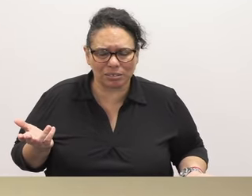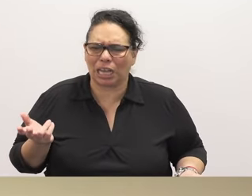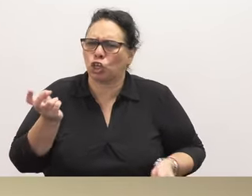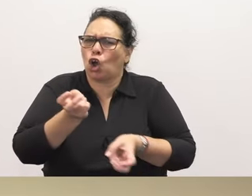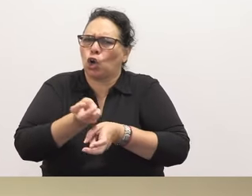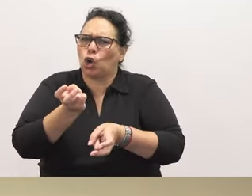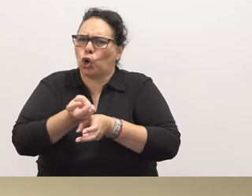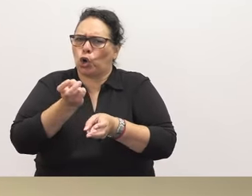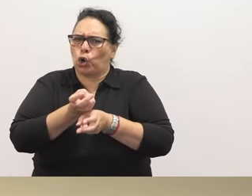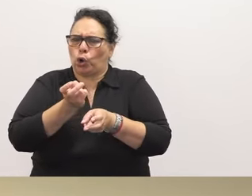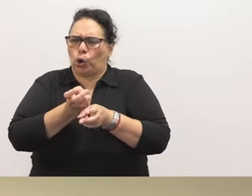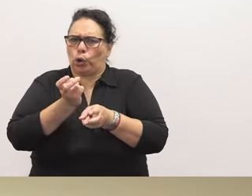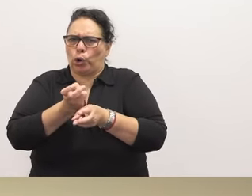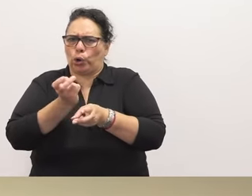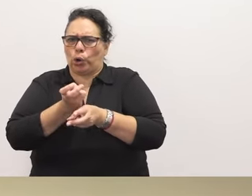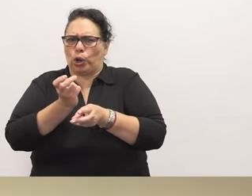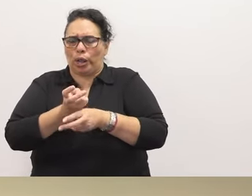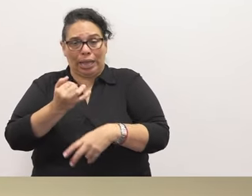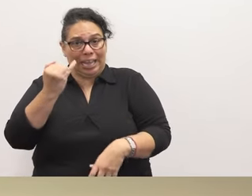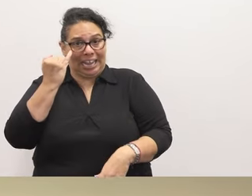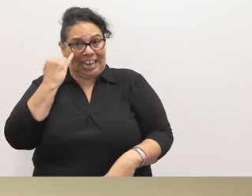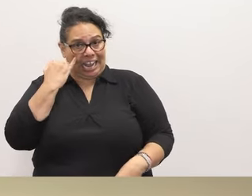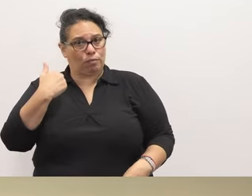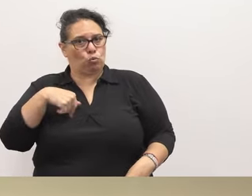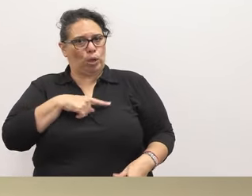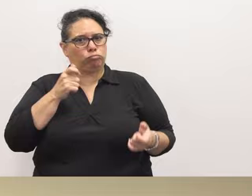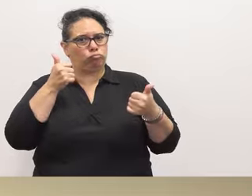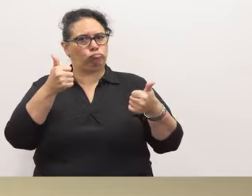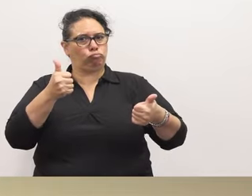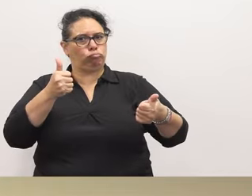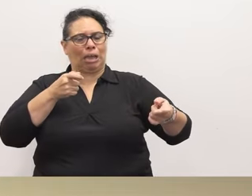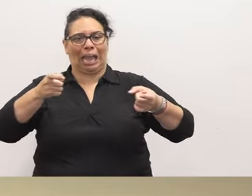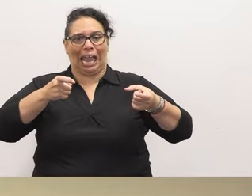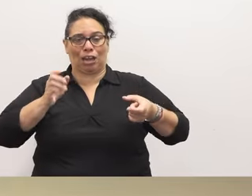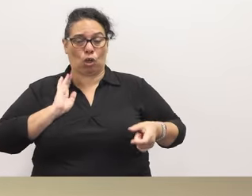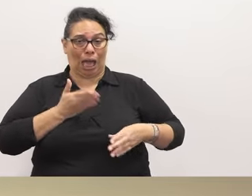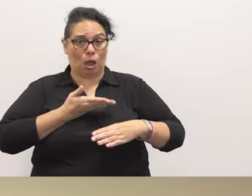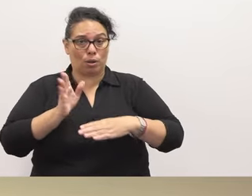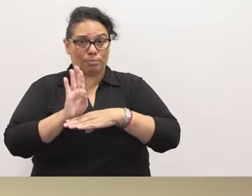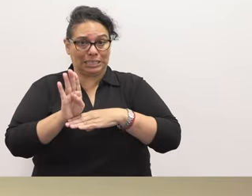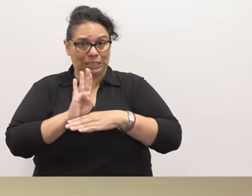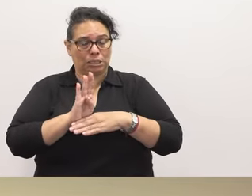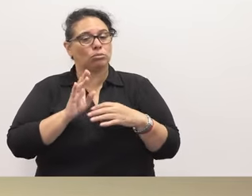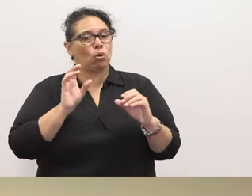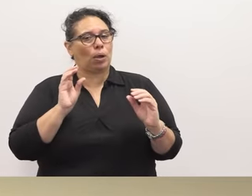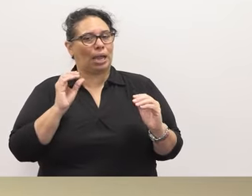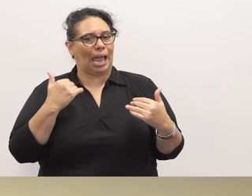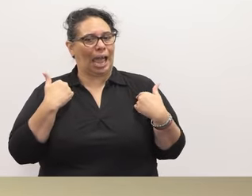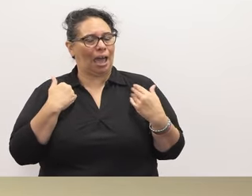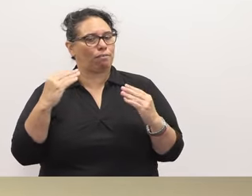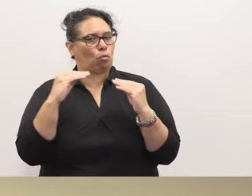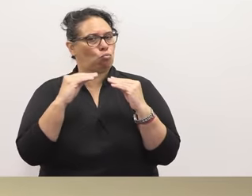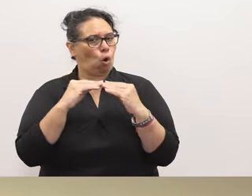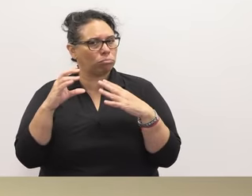If we really handled our business as a board this year, then we can have a little bit more sturdy conversation about, you know, the superintendent performance.